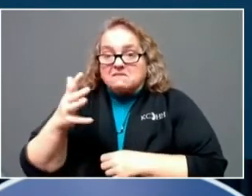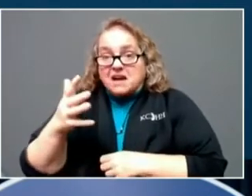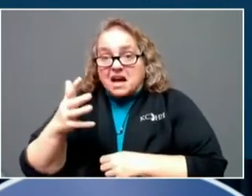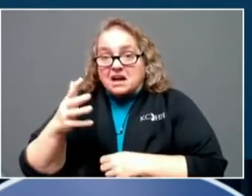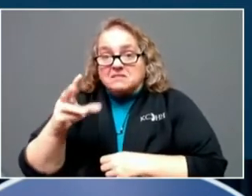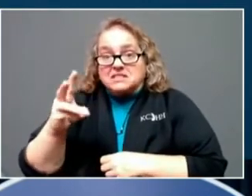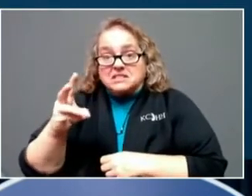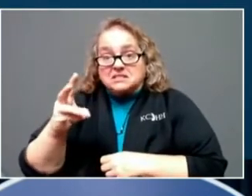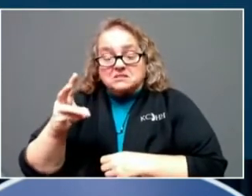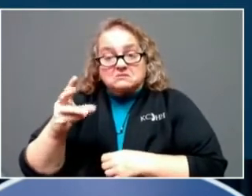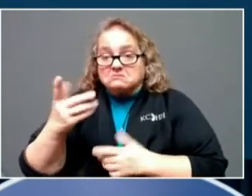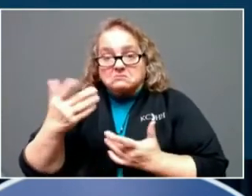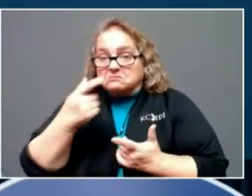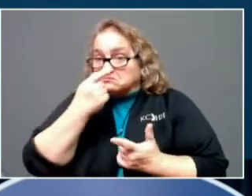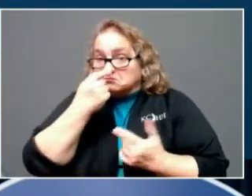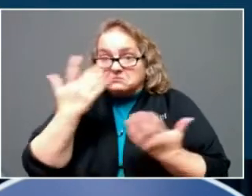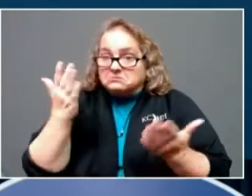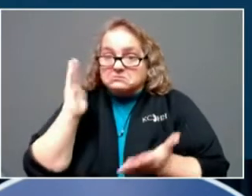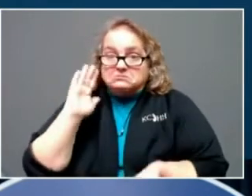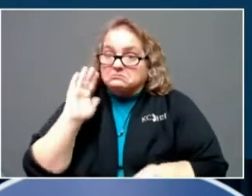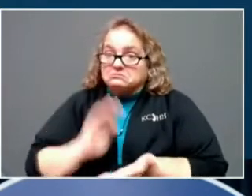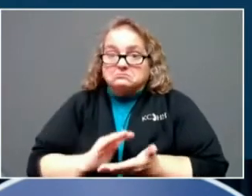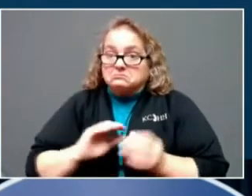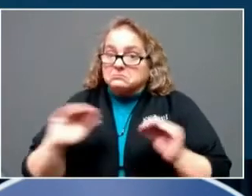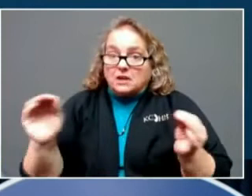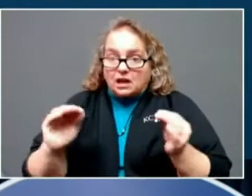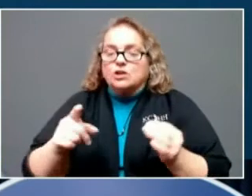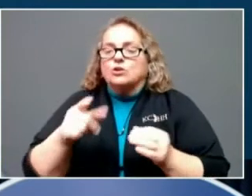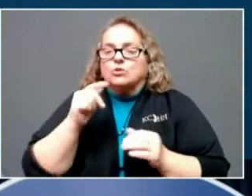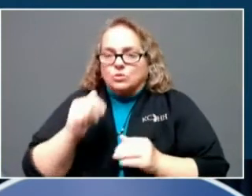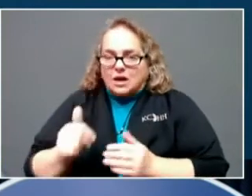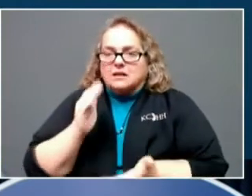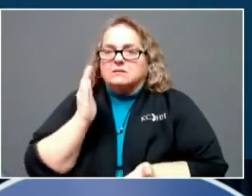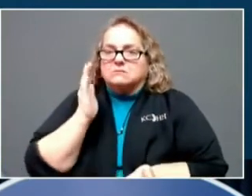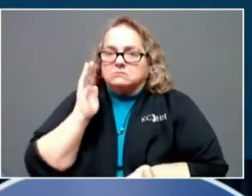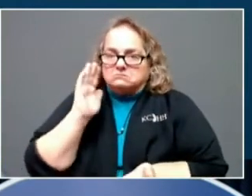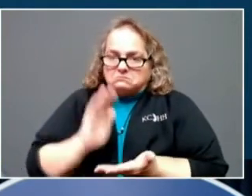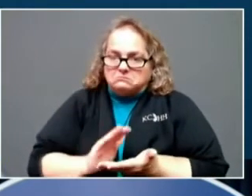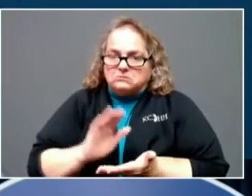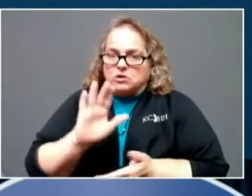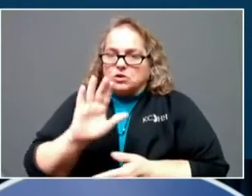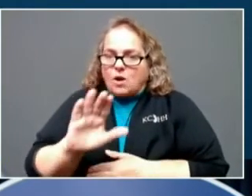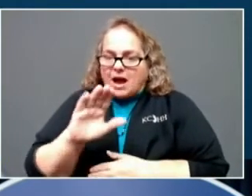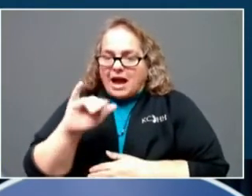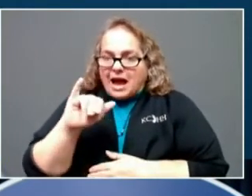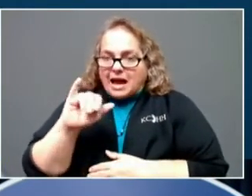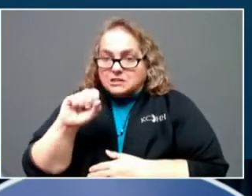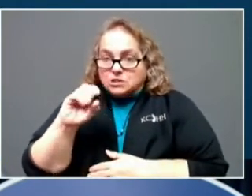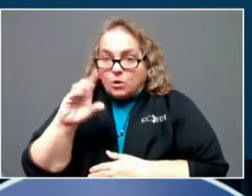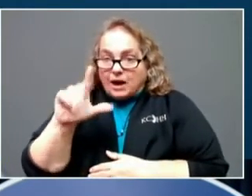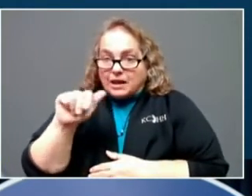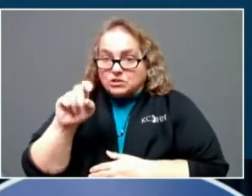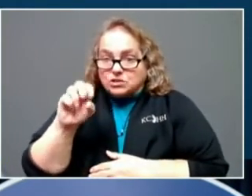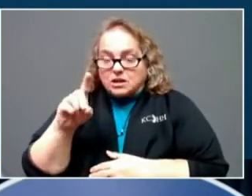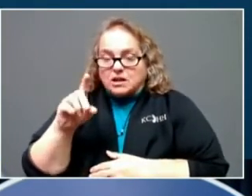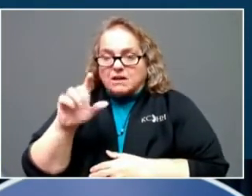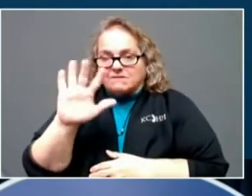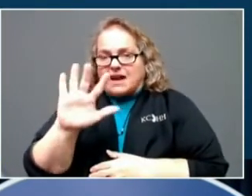shorten the isolation period to as short as five days. But under all circumstances you should stay home, stay away from school, stay away from